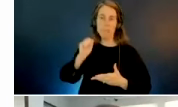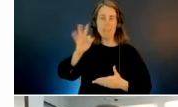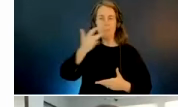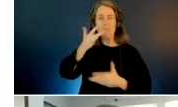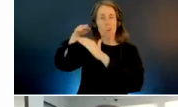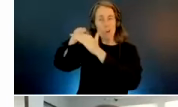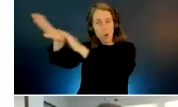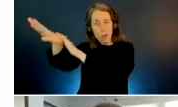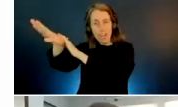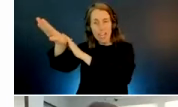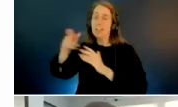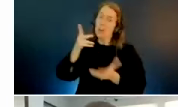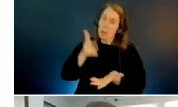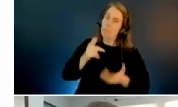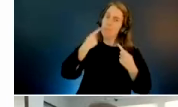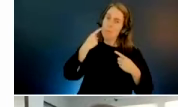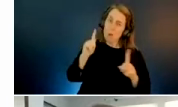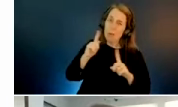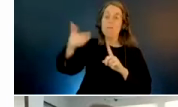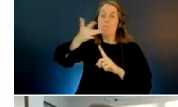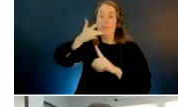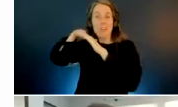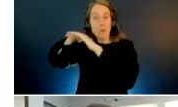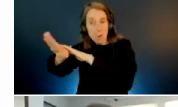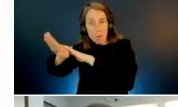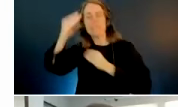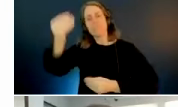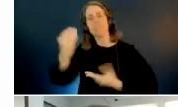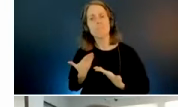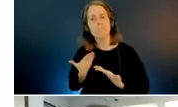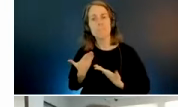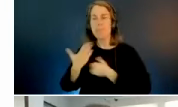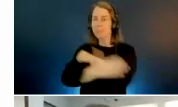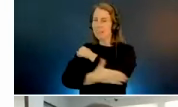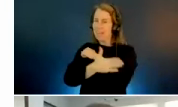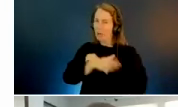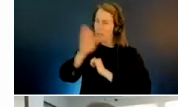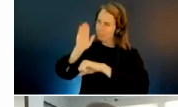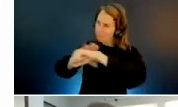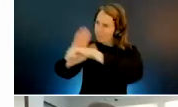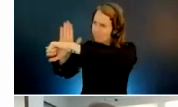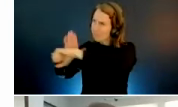um it should have one of these signs like we have in the picture um that indicates where the spot is